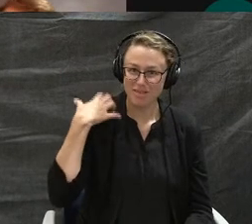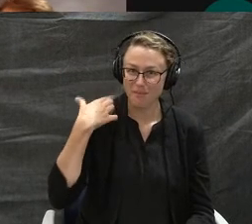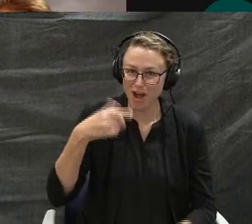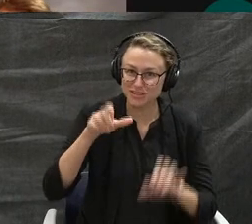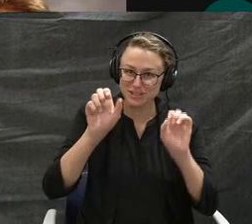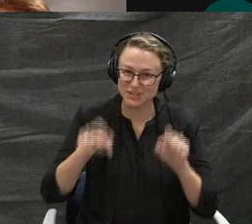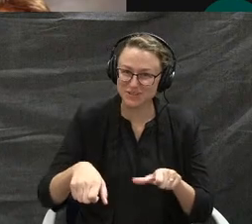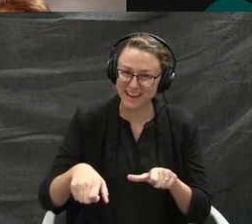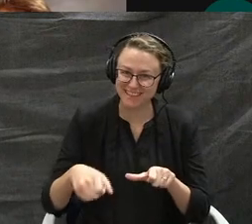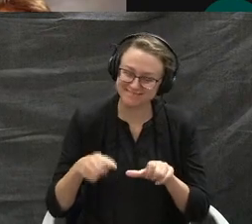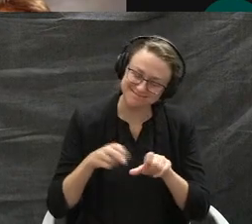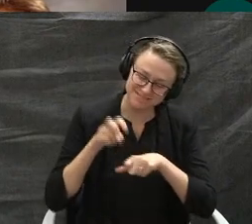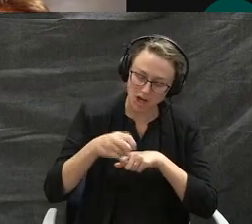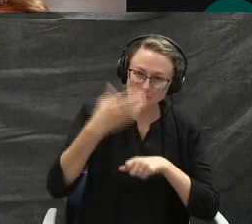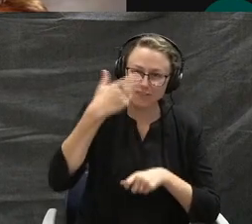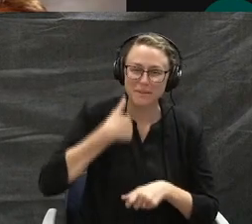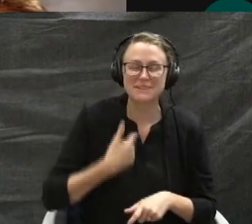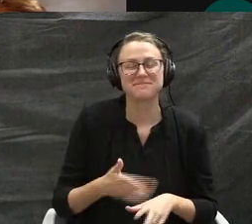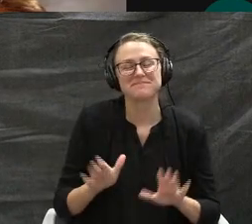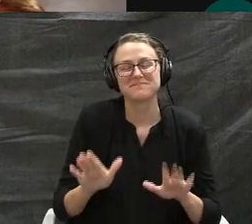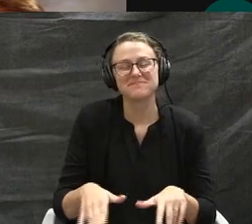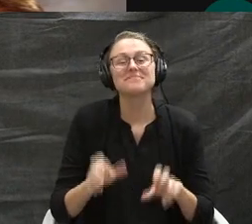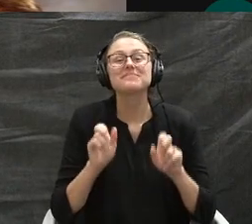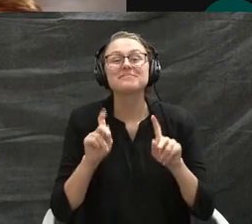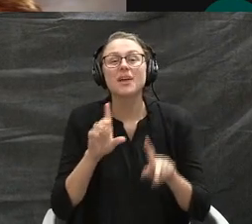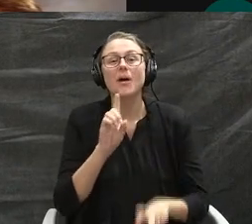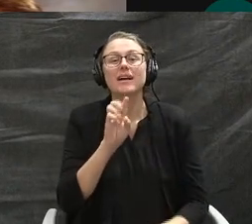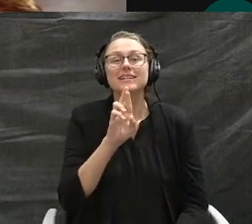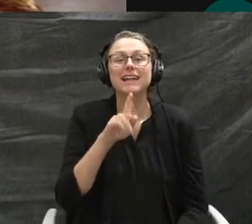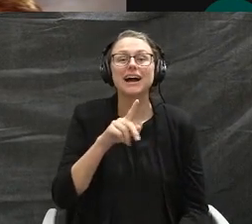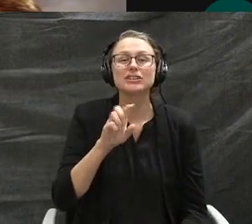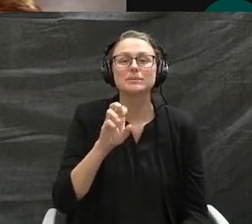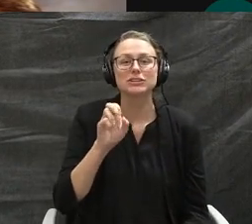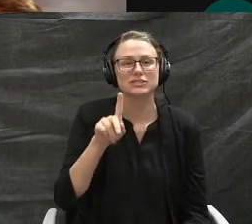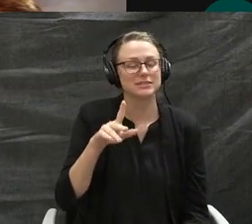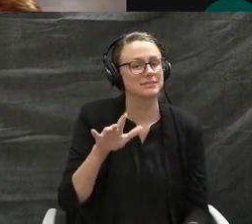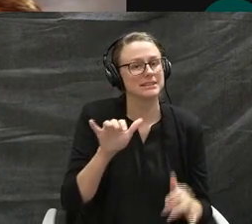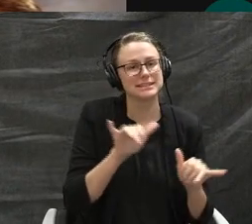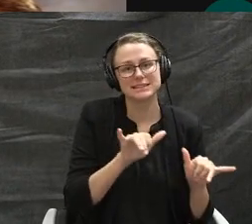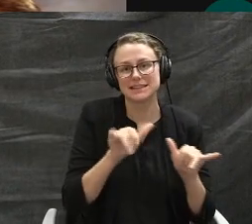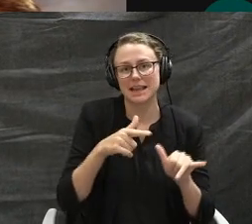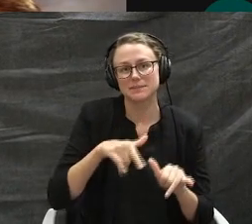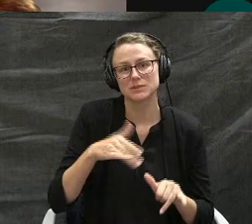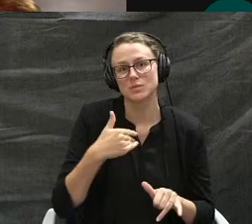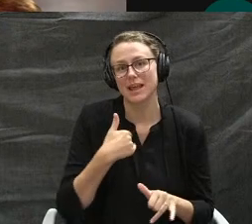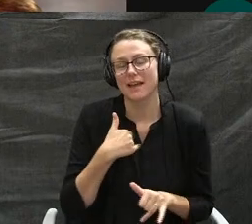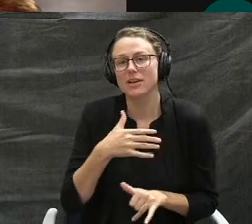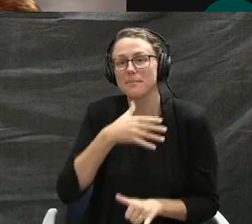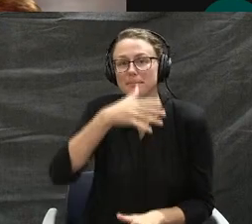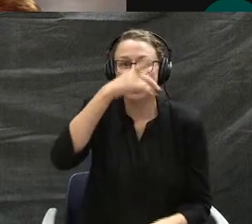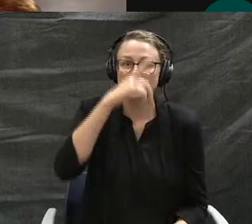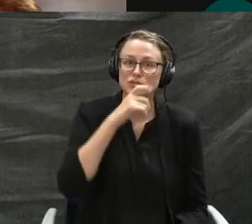And just like we have UM, parents having their ideas about